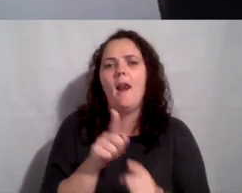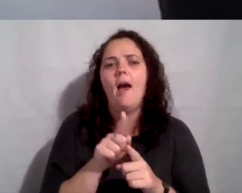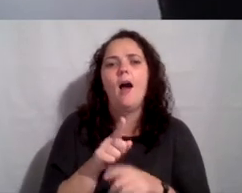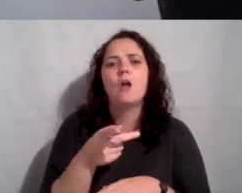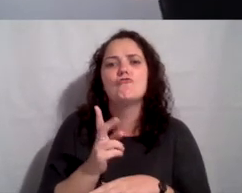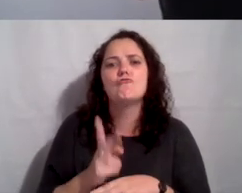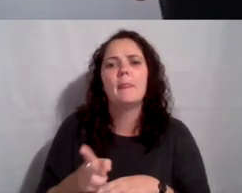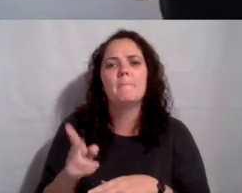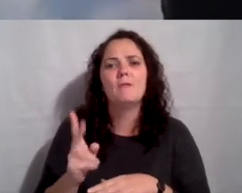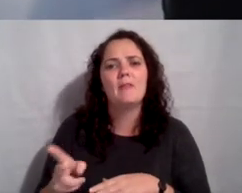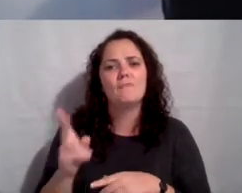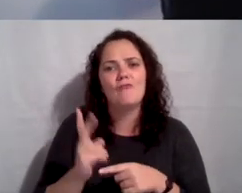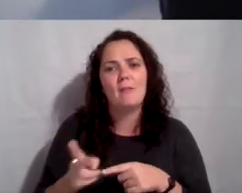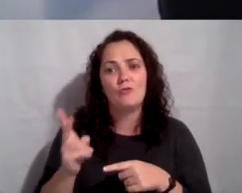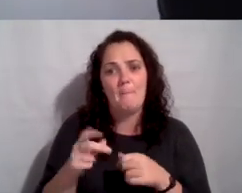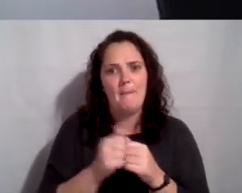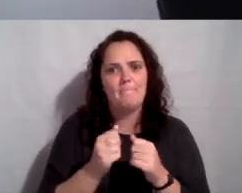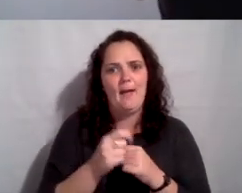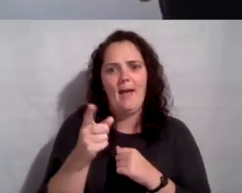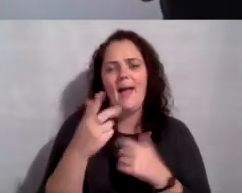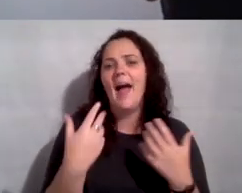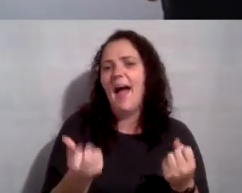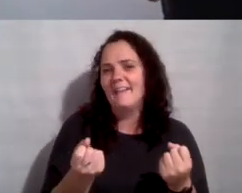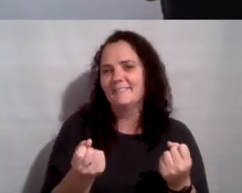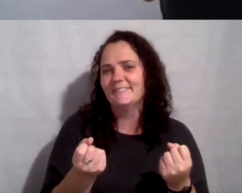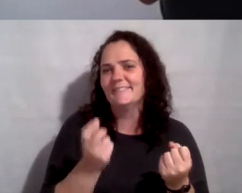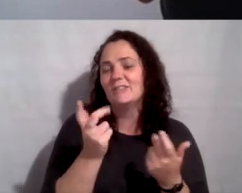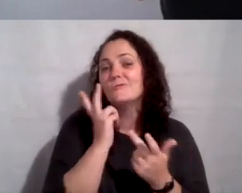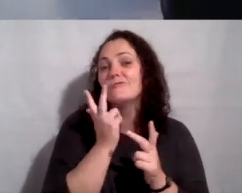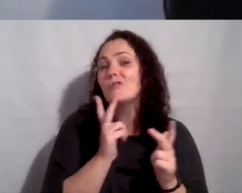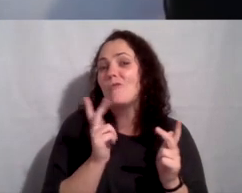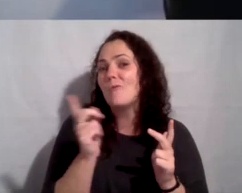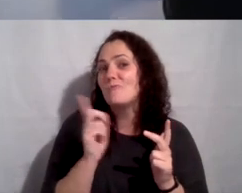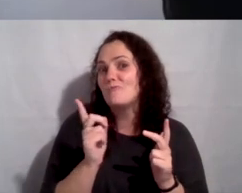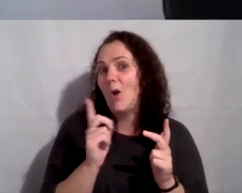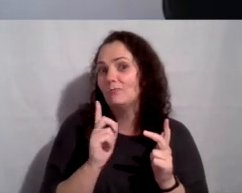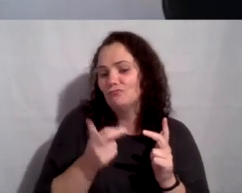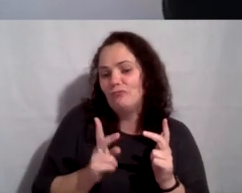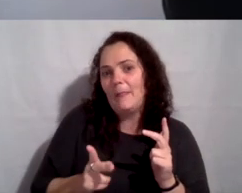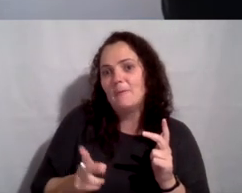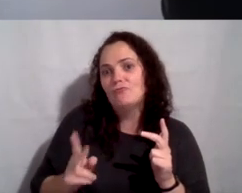and the rhythm that you're creating on the paper is going to be a reflection of the rhythm of these movements